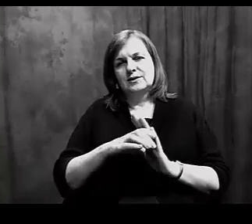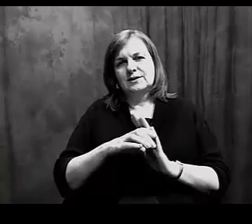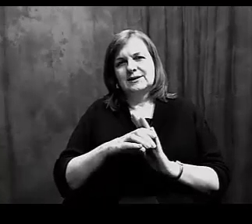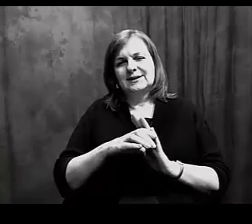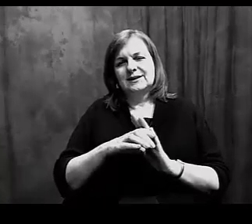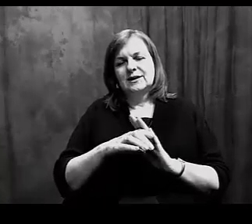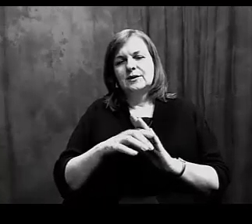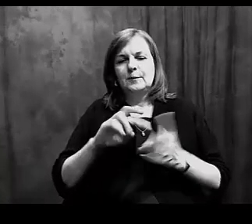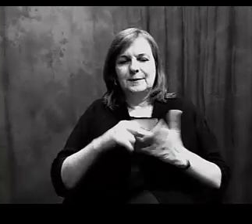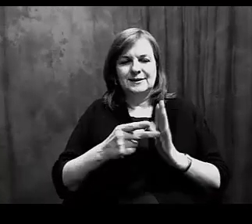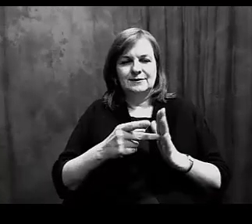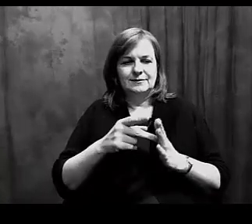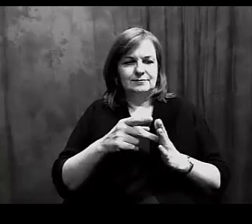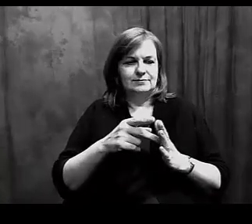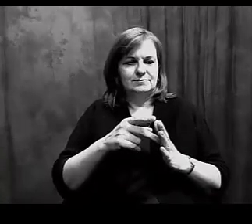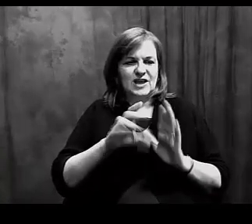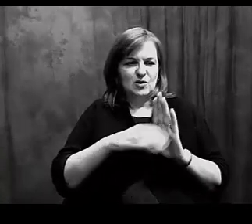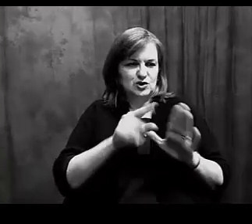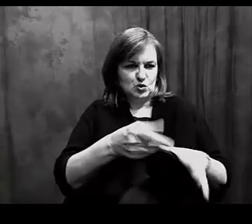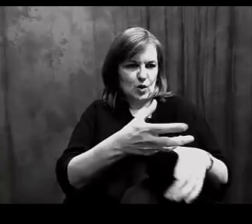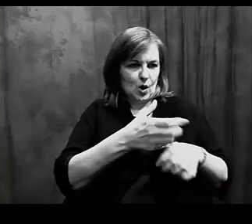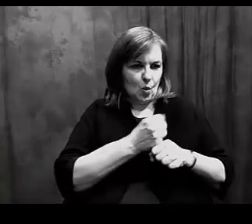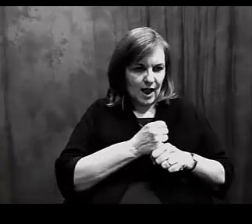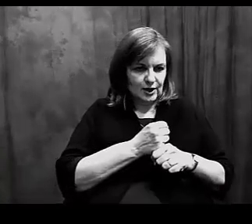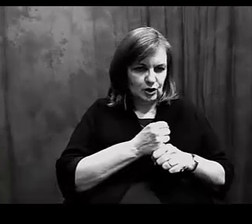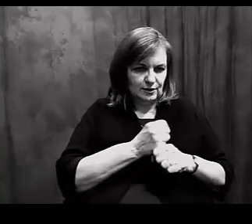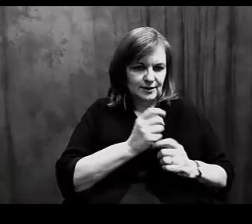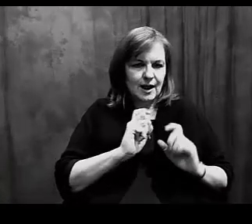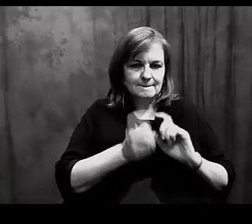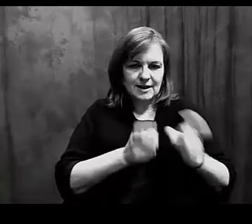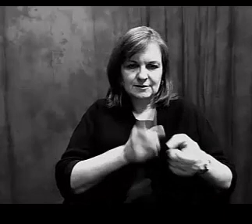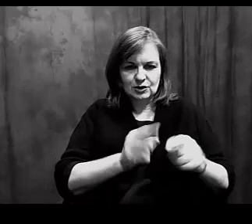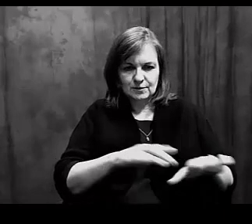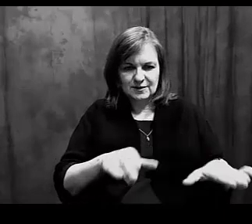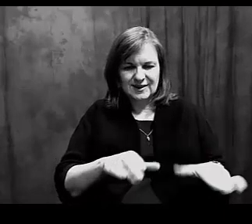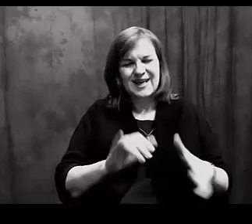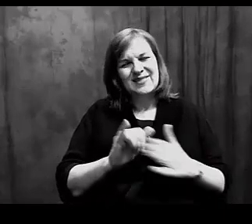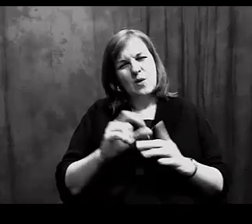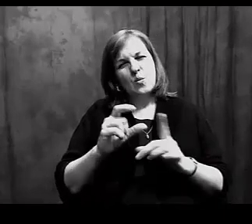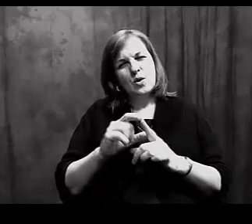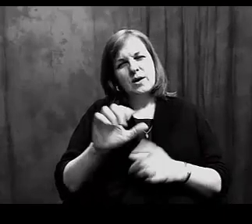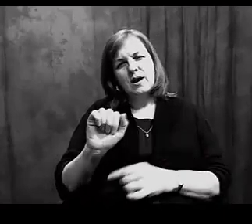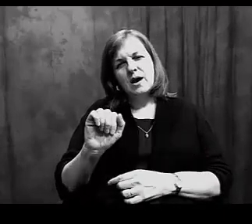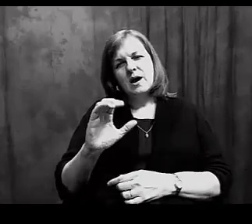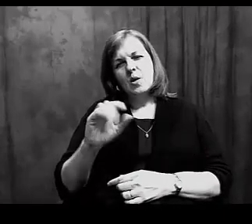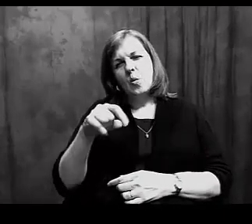this acquired word is gonna cause us trouble so we have to look at that carefully